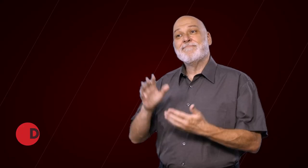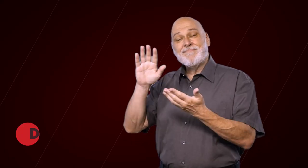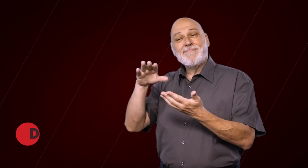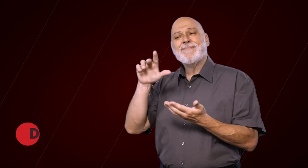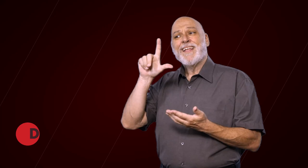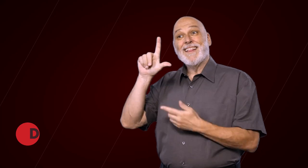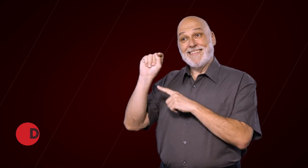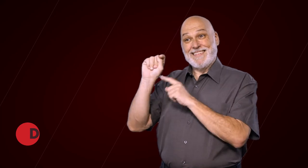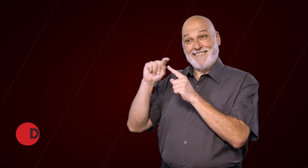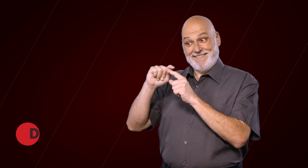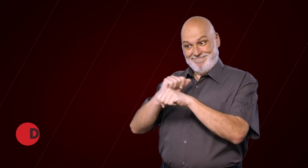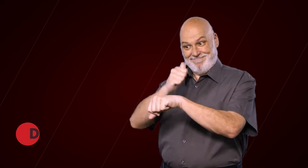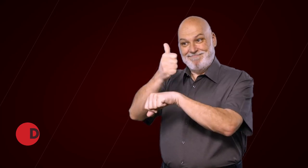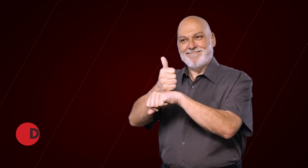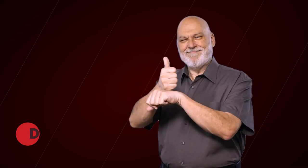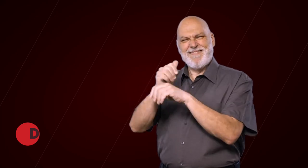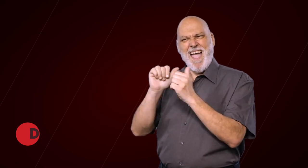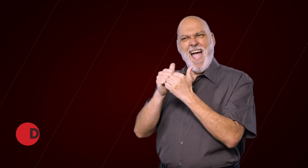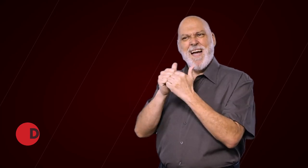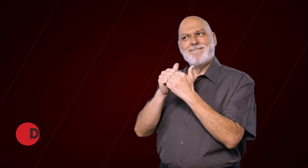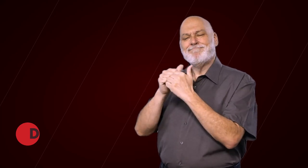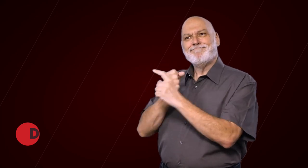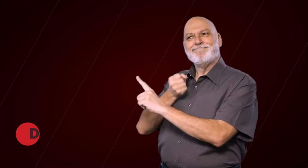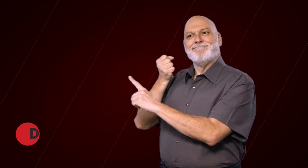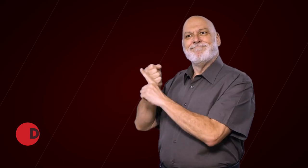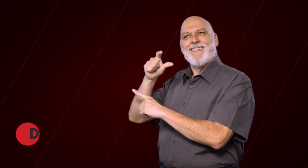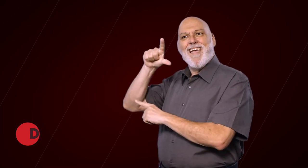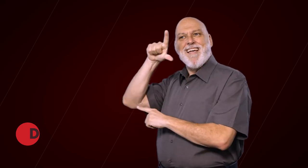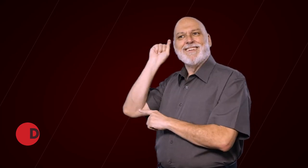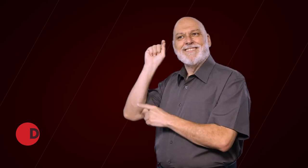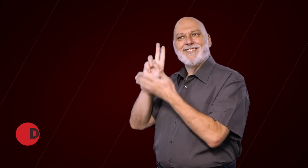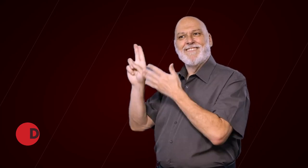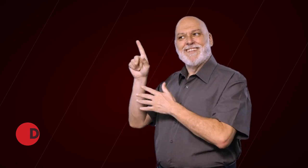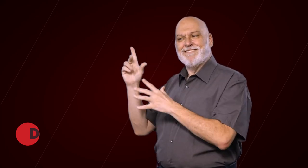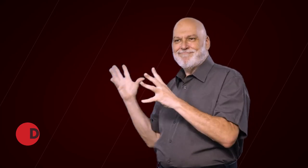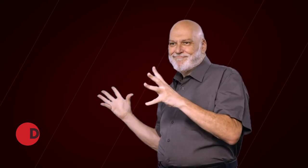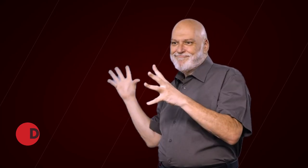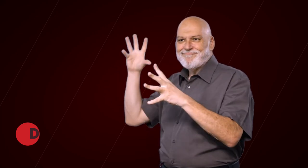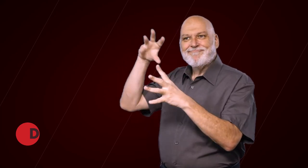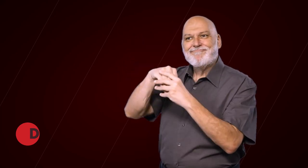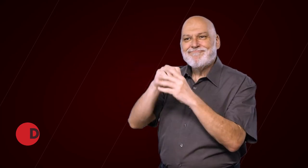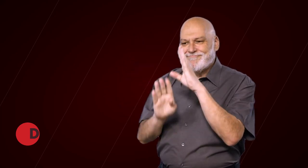[Anselmo]: What impact did Gallaudet’s involvement have on